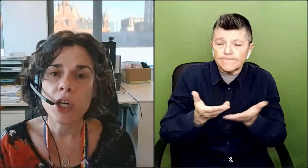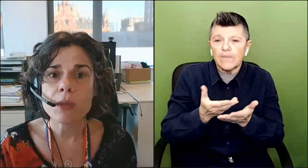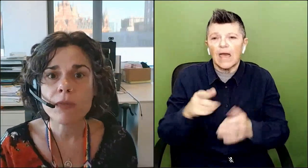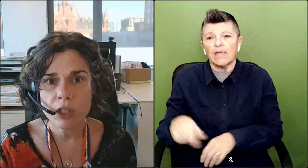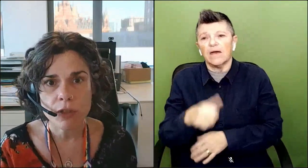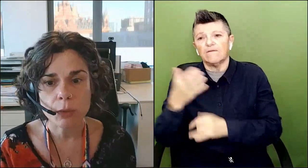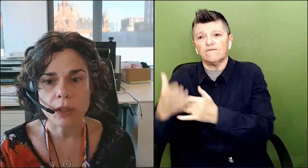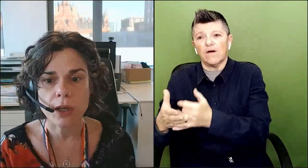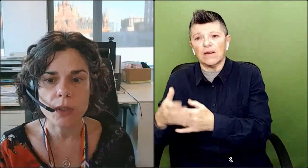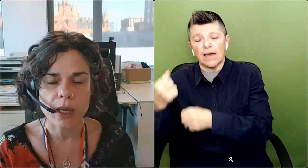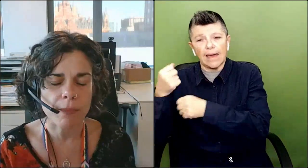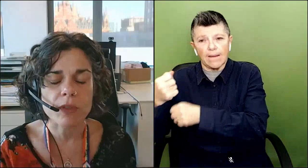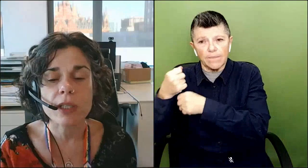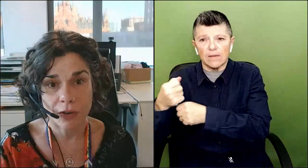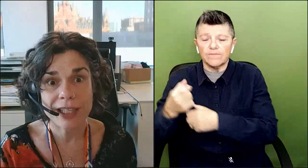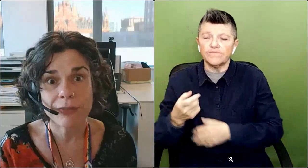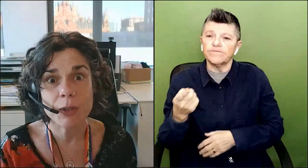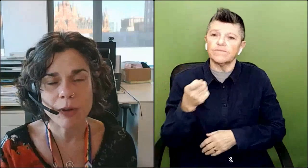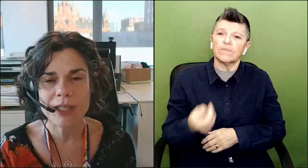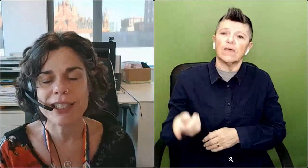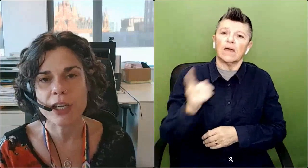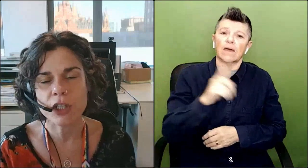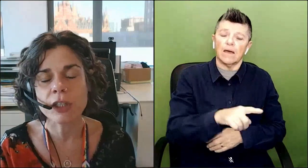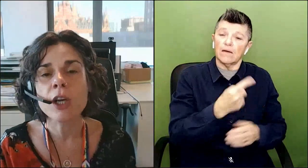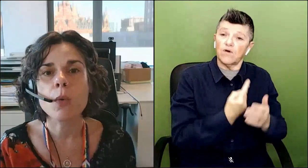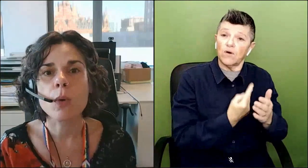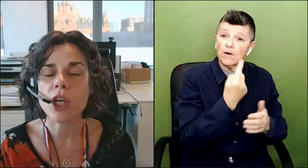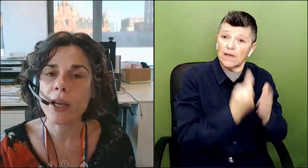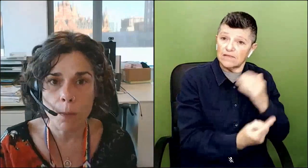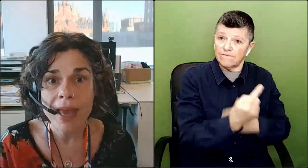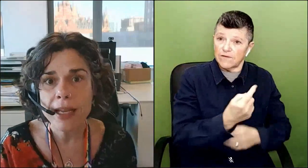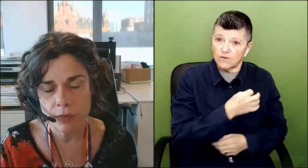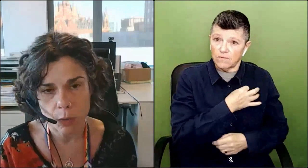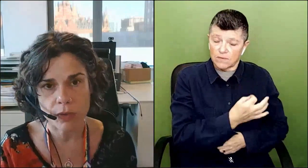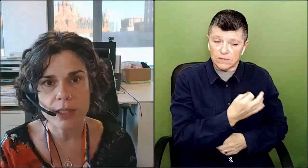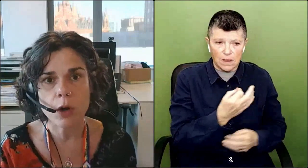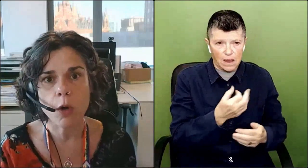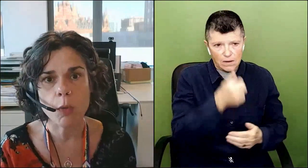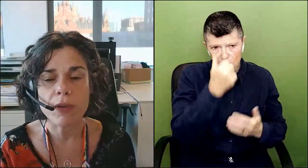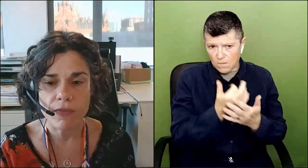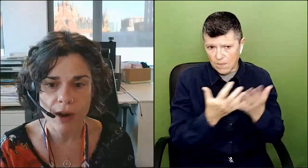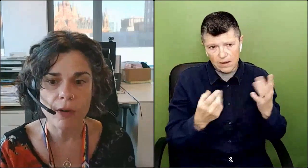In terms of individual representation, which I know many of you on this call will be very